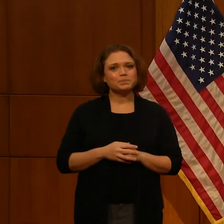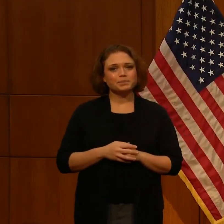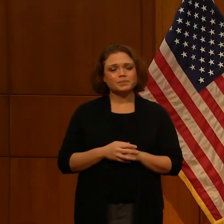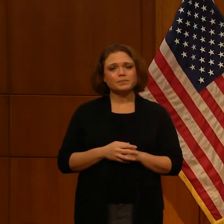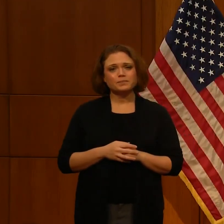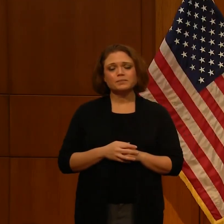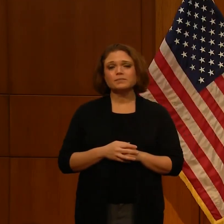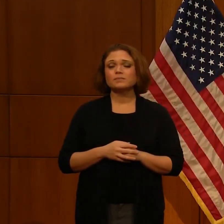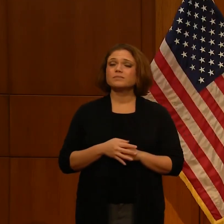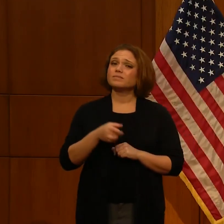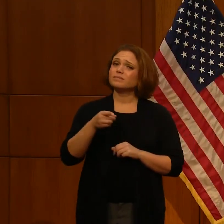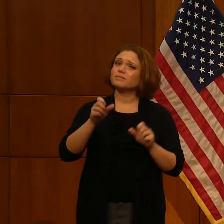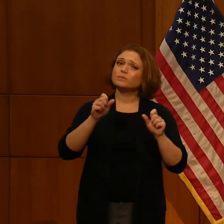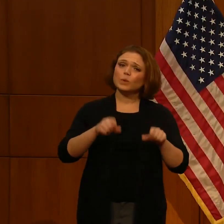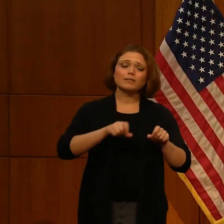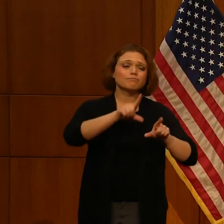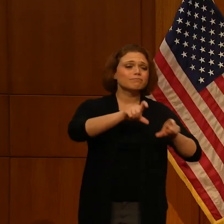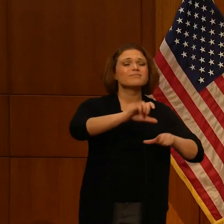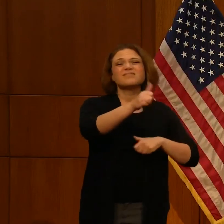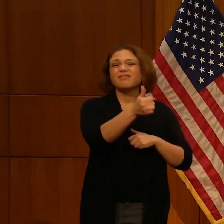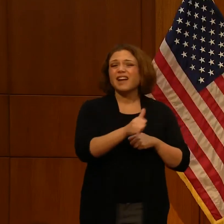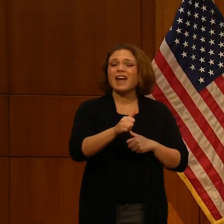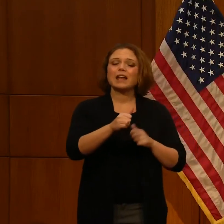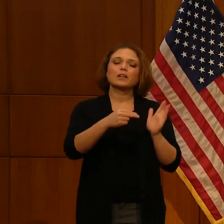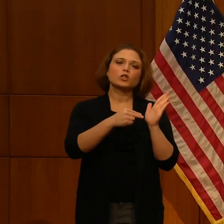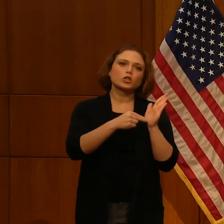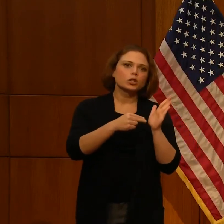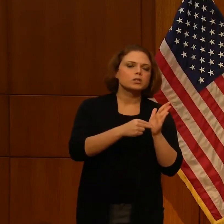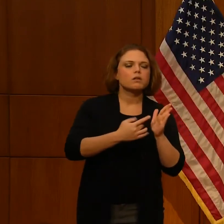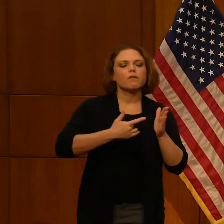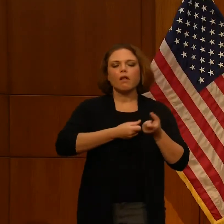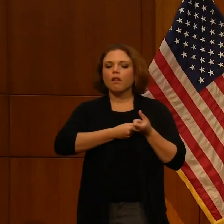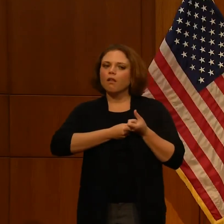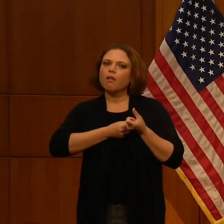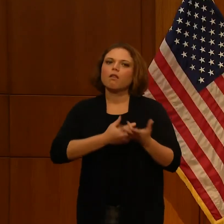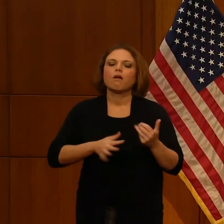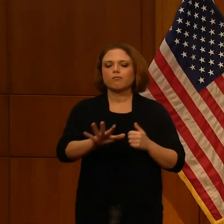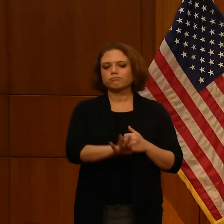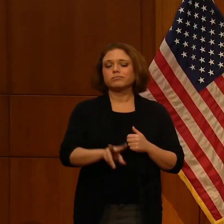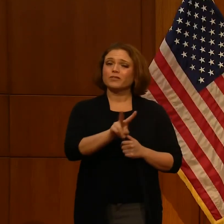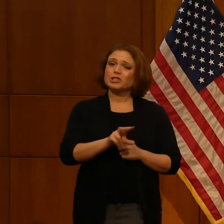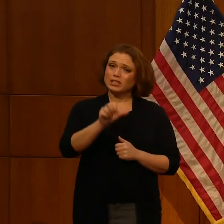NUMBERS ARE STILL WAY TOO HIGH.